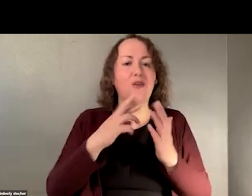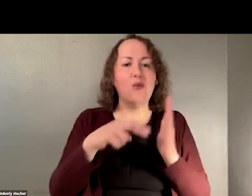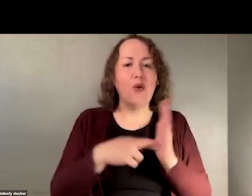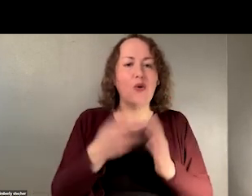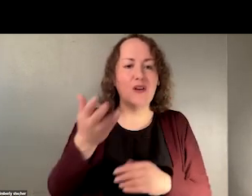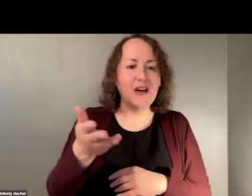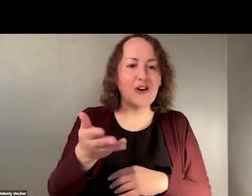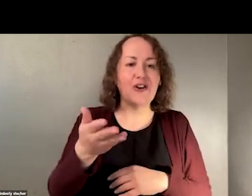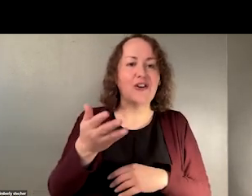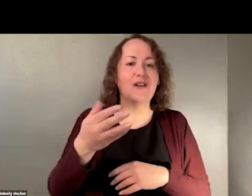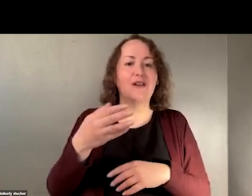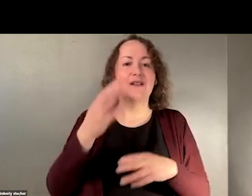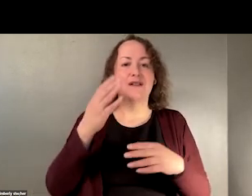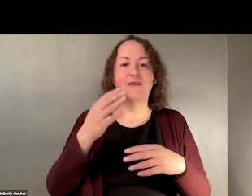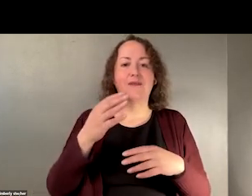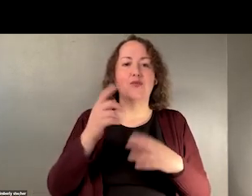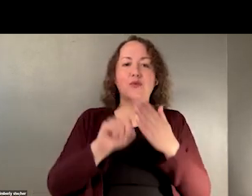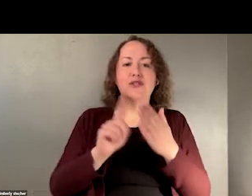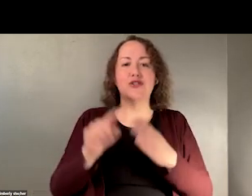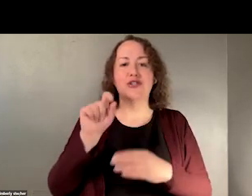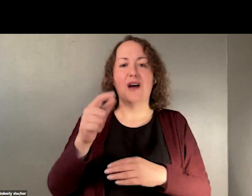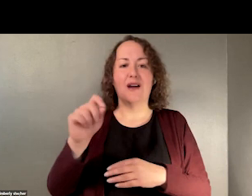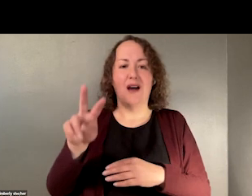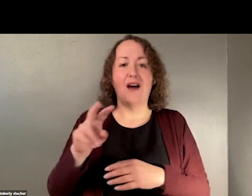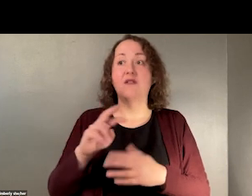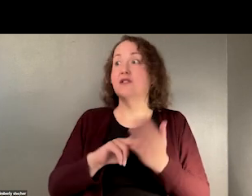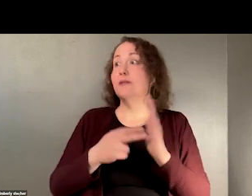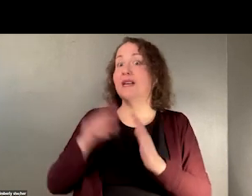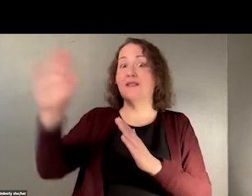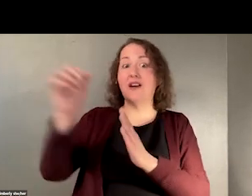So much of this information for them has already been pre-populated and they only need